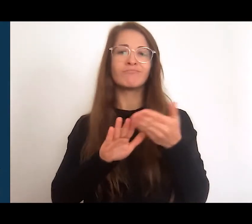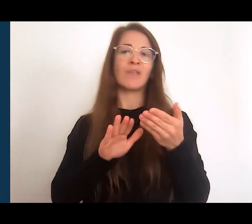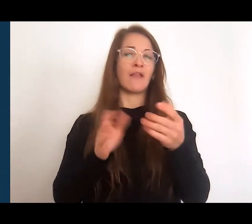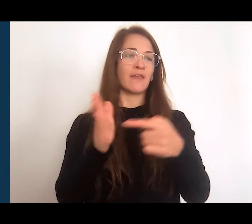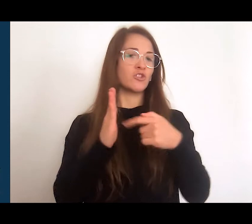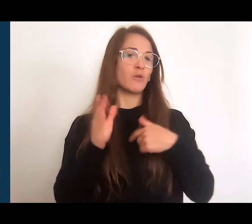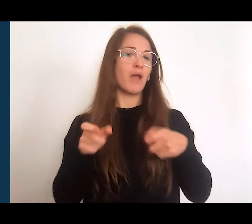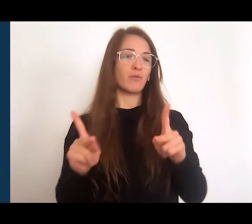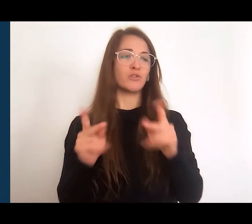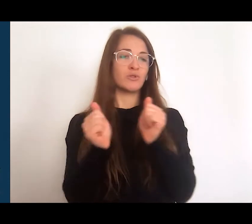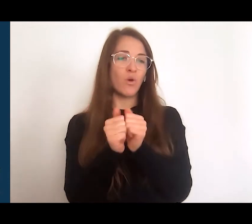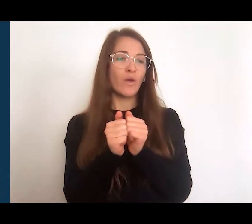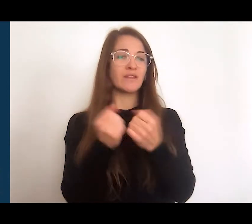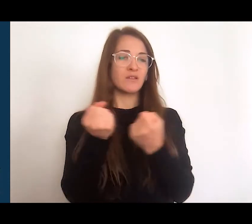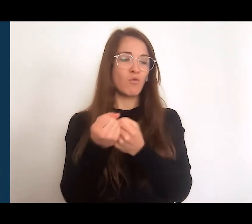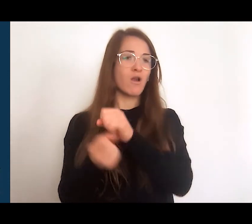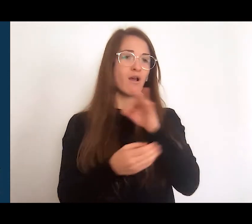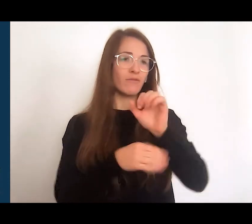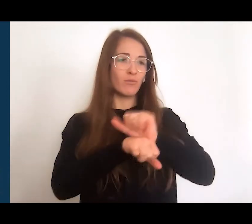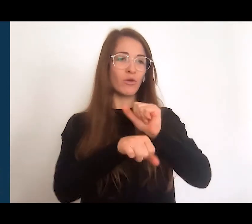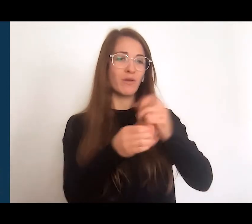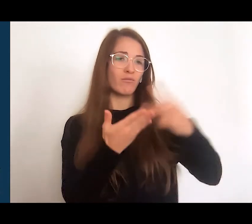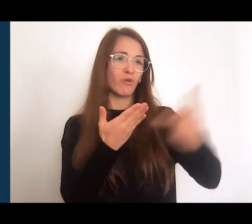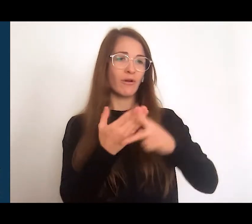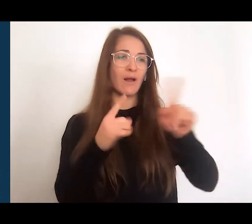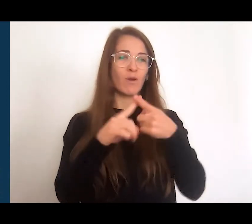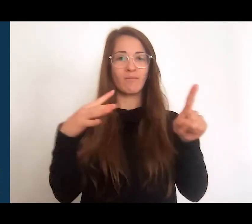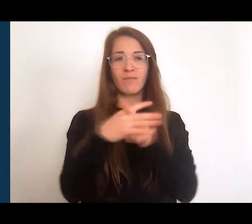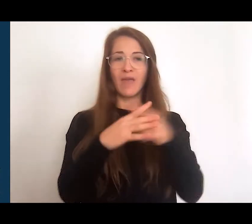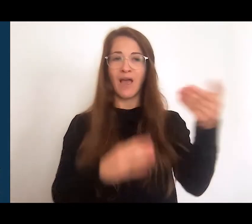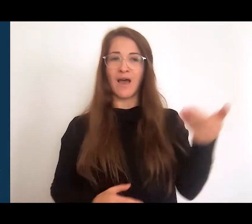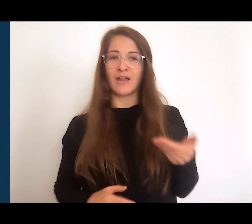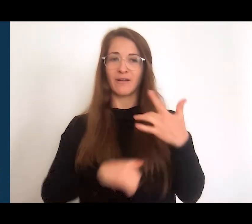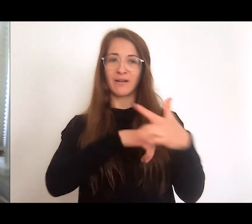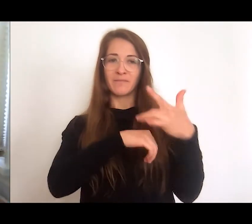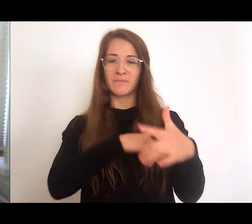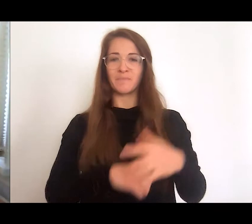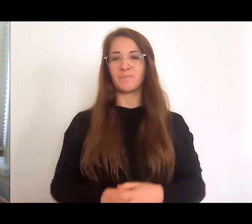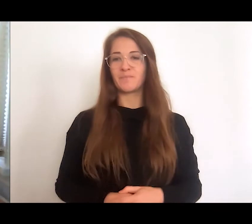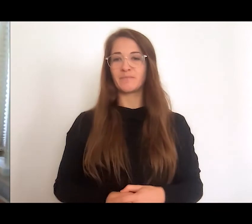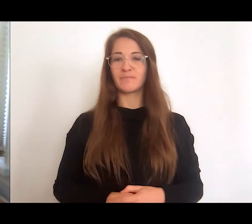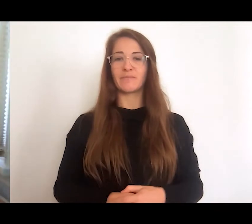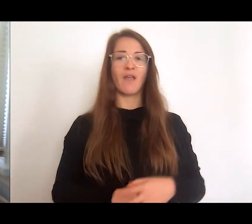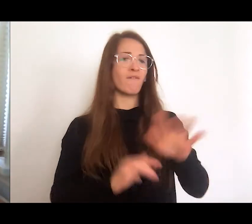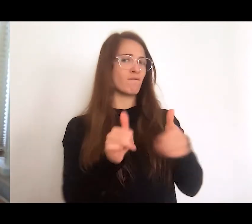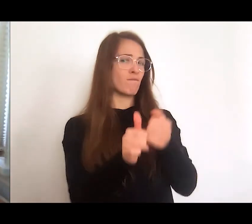I KEPT THE CONNECTIONS THERE AND THEY SHOWED ME THE OPPORTUNITIES WITH HIRINGS.